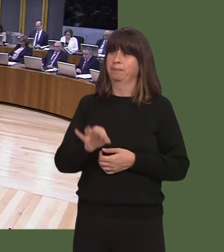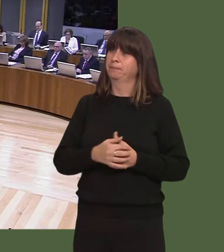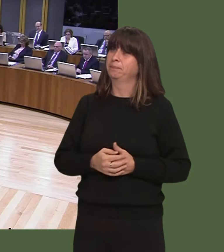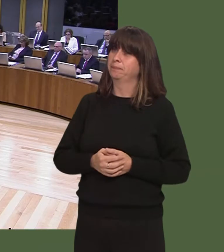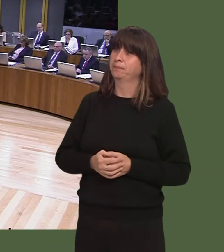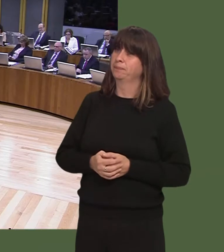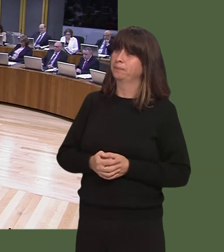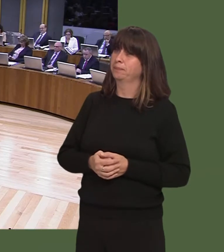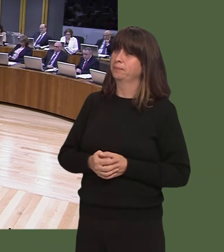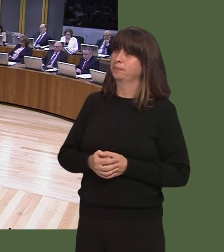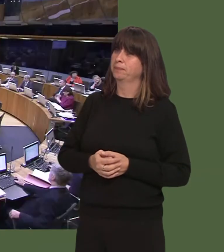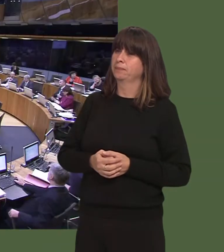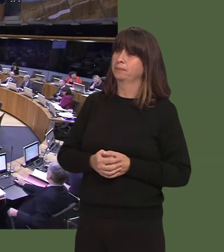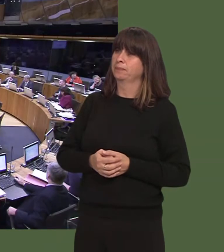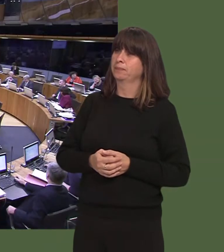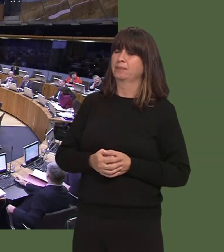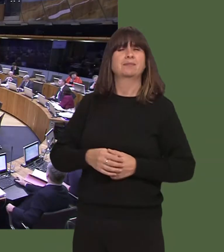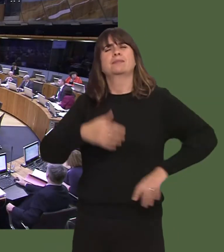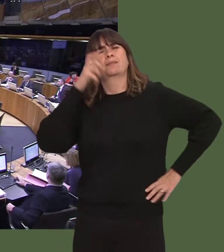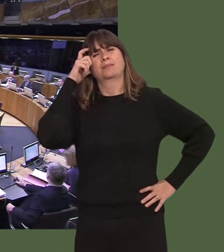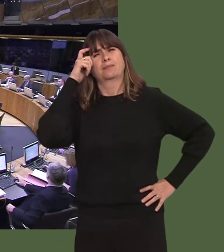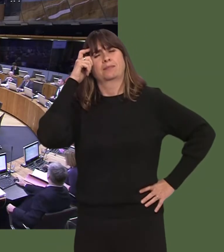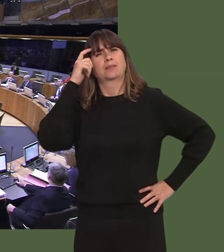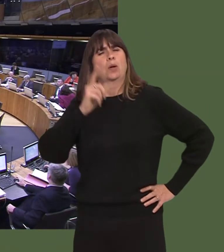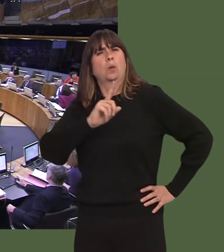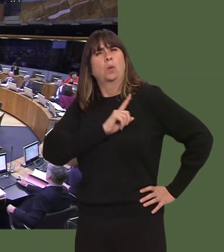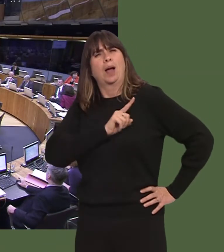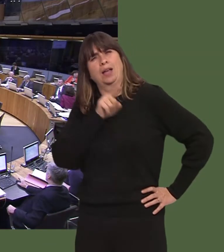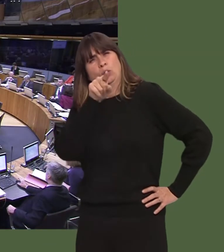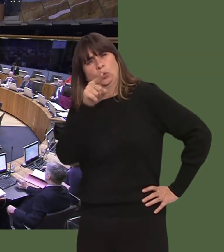Steffan Lewis AM: I'm still at a loss to understand exactly why the First Minister thinks that